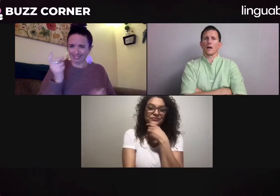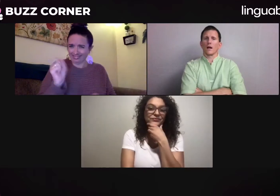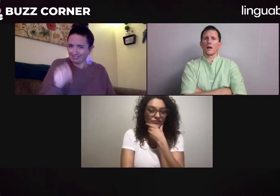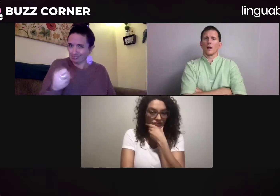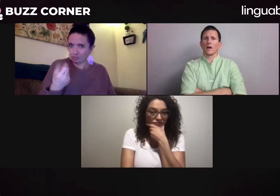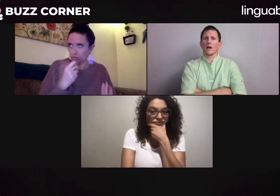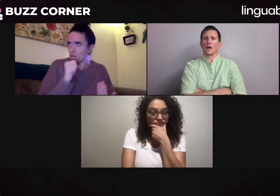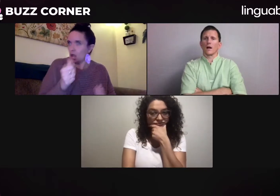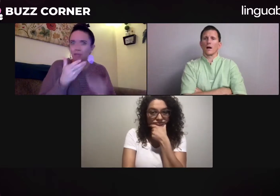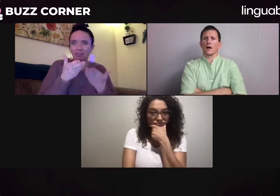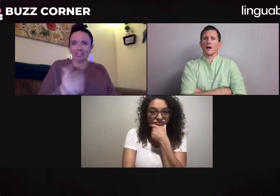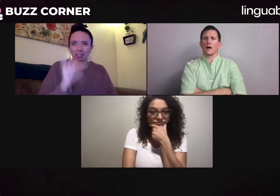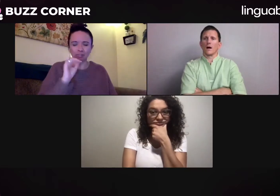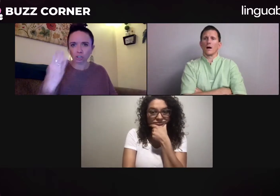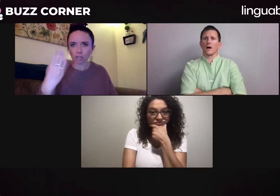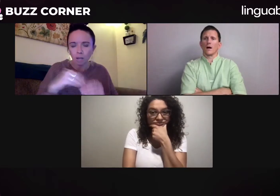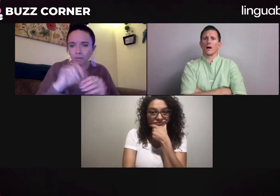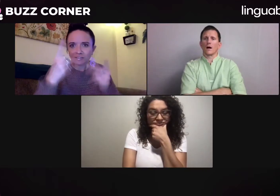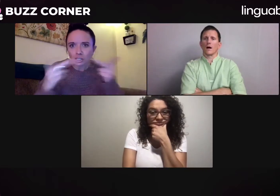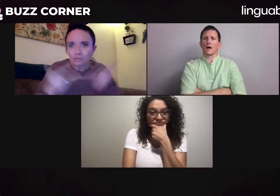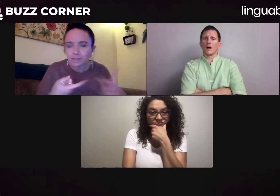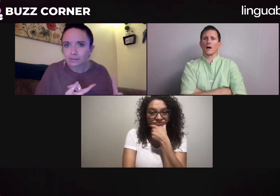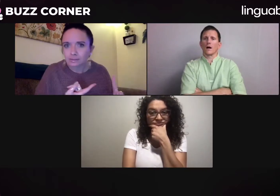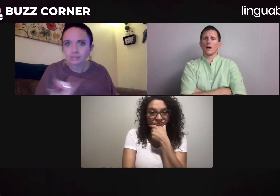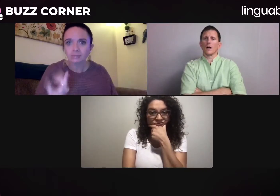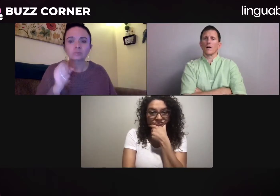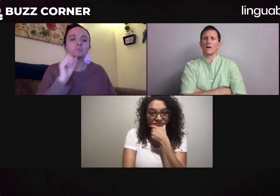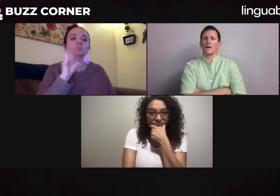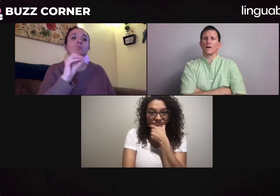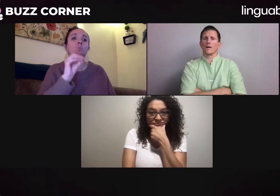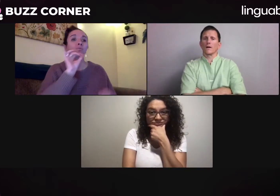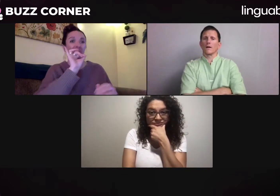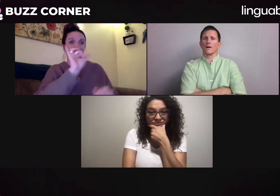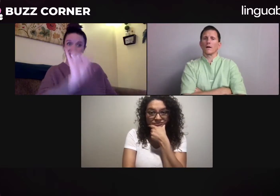or interact with other people, and if there's a request from the,